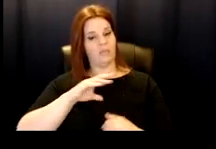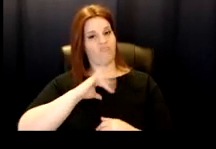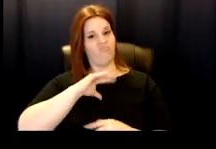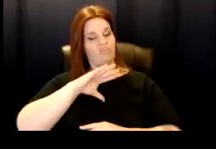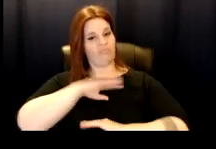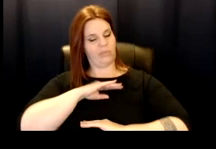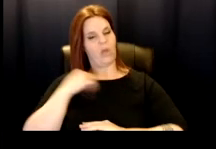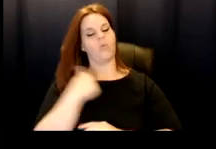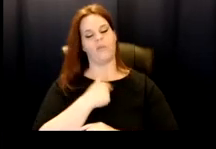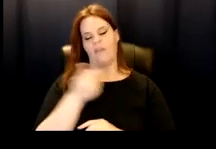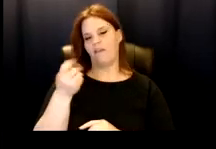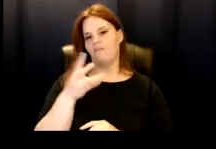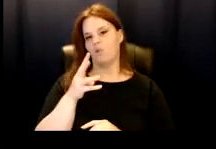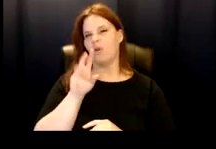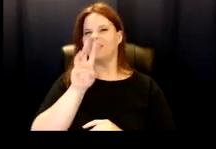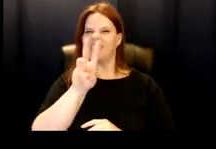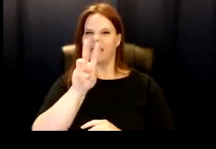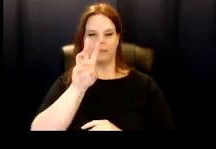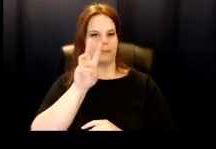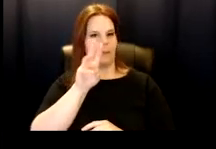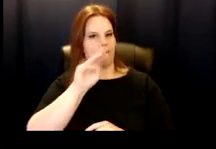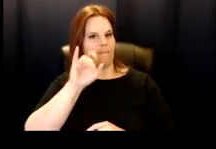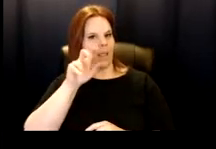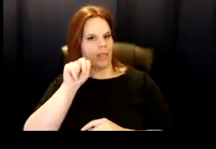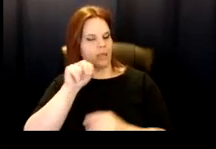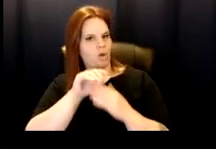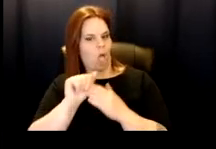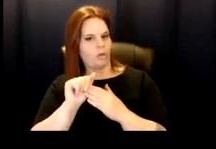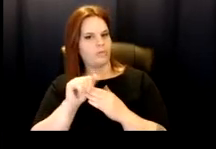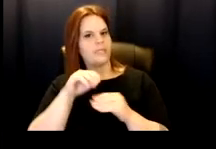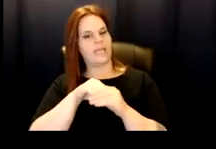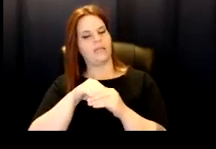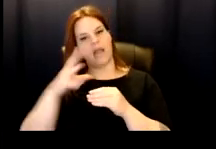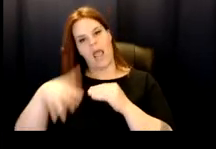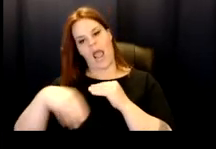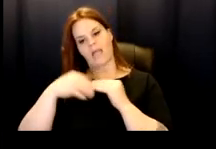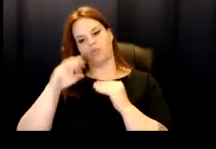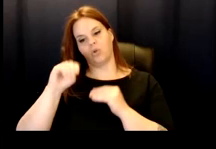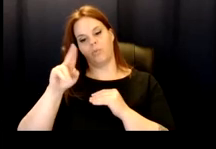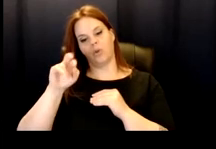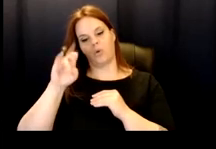dollars about 6 million actually in extramural grant funds and currently the project is being